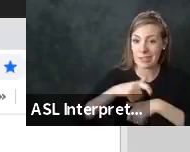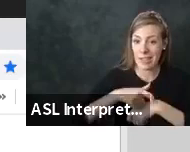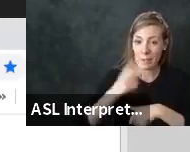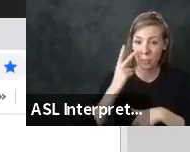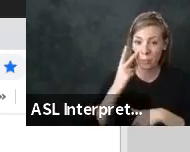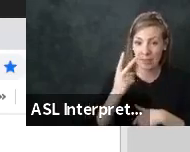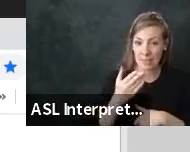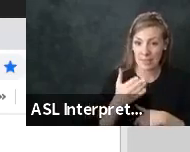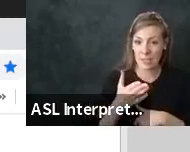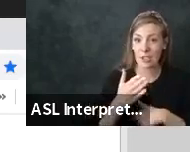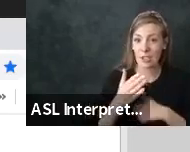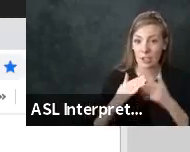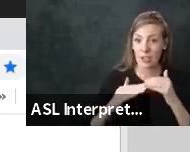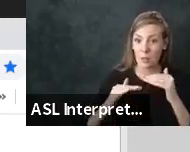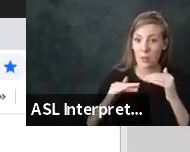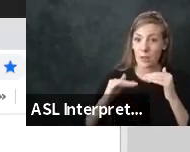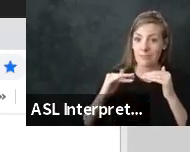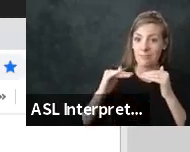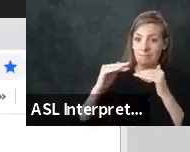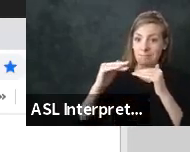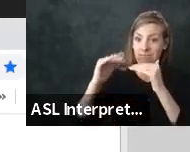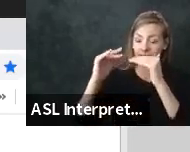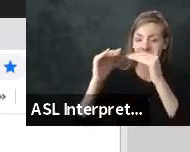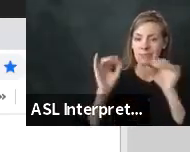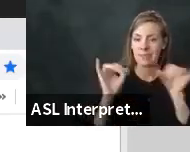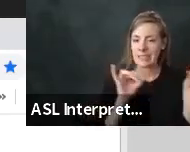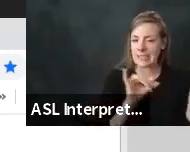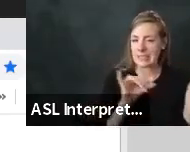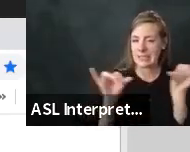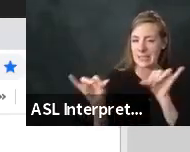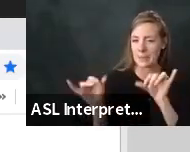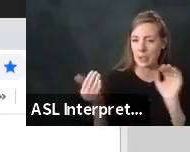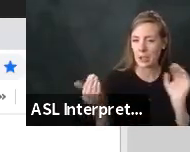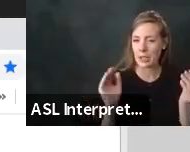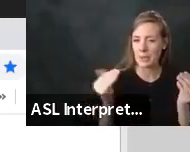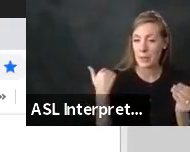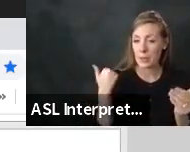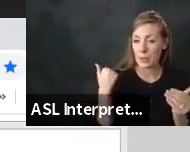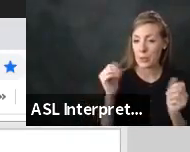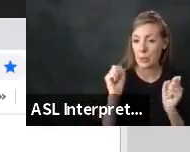reaching testing volumes similar to those that we saw in the winter surge.